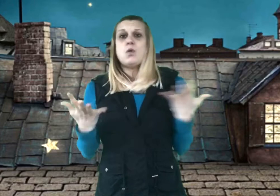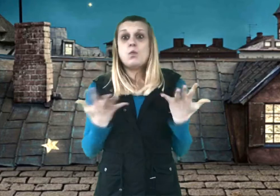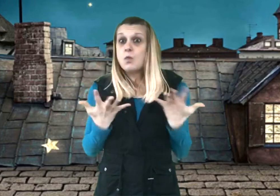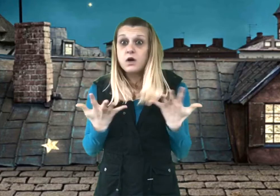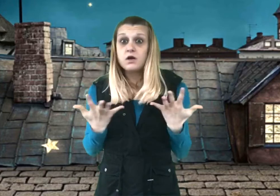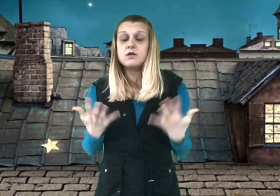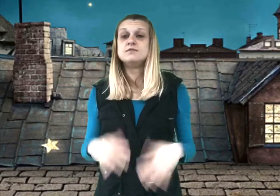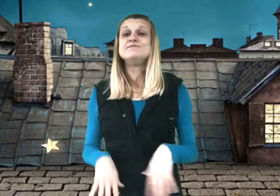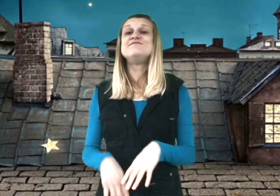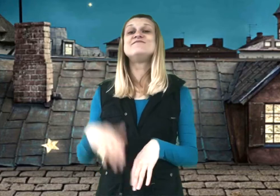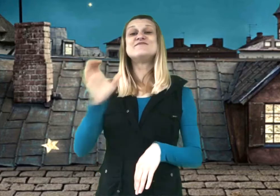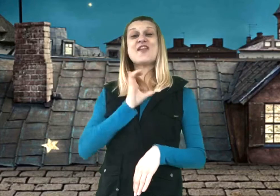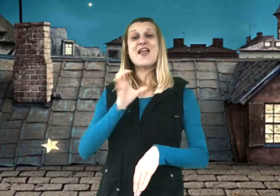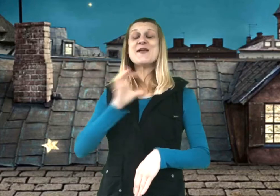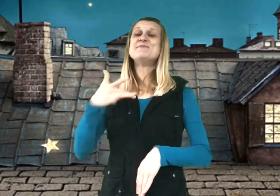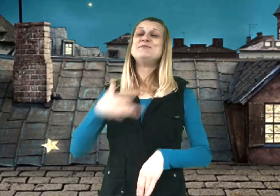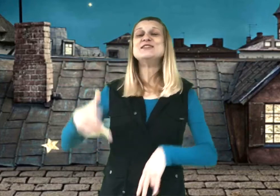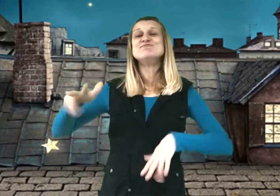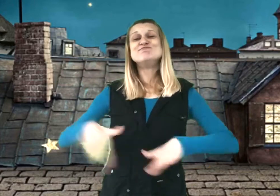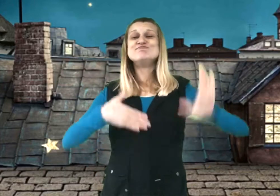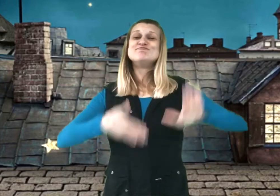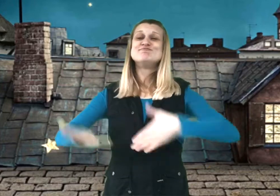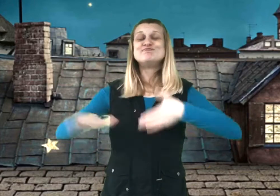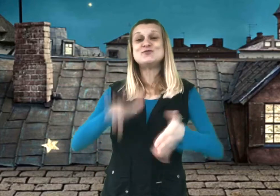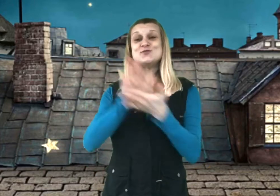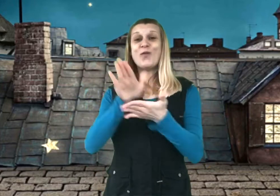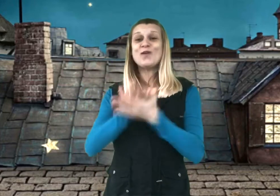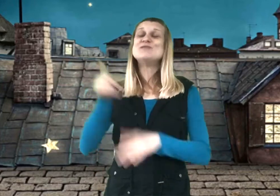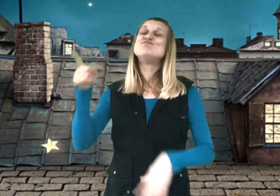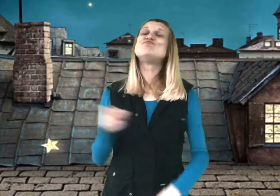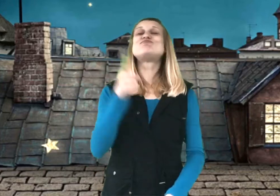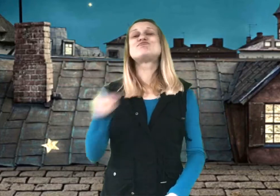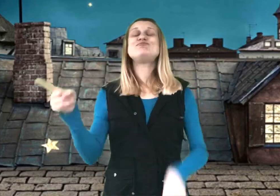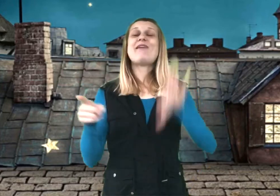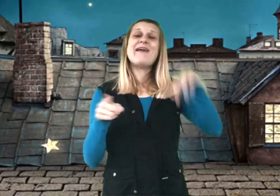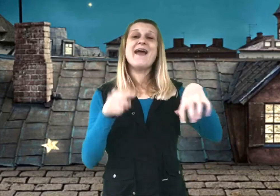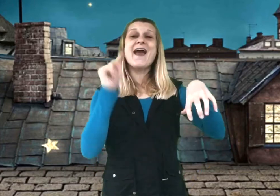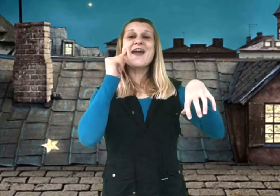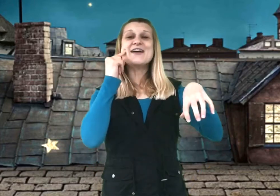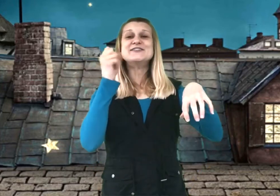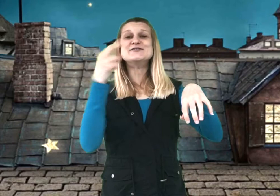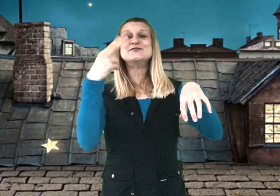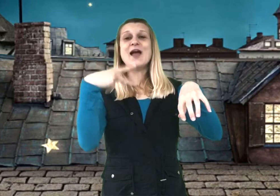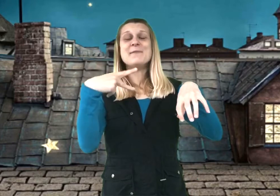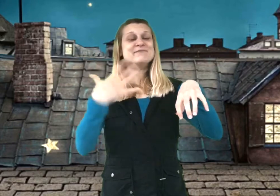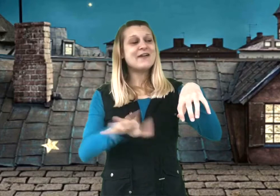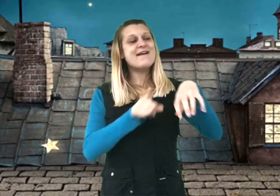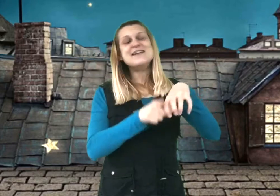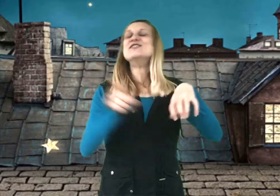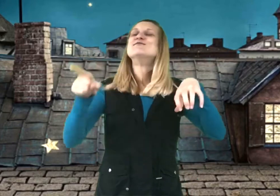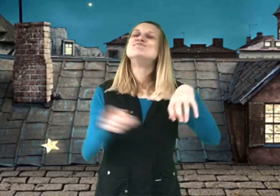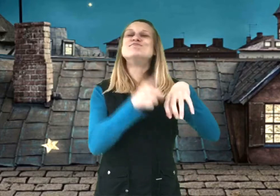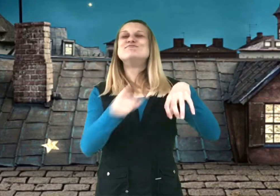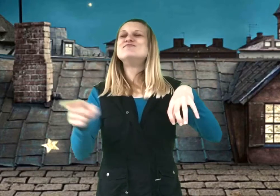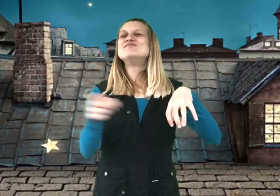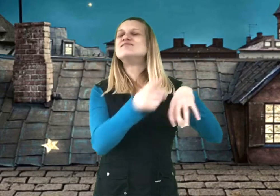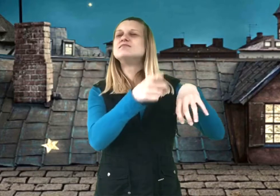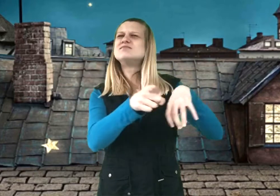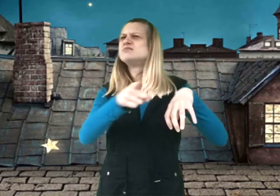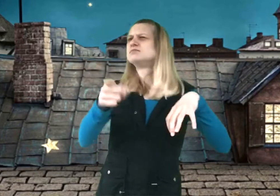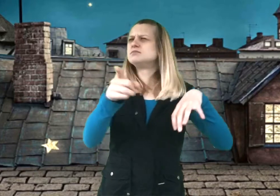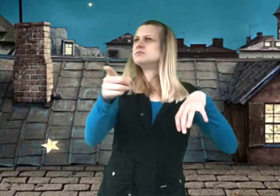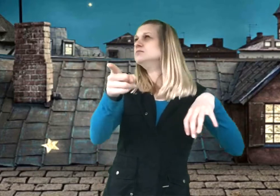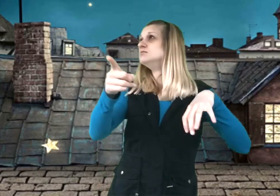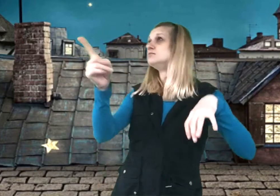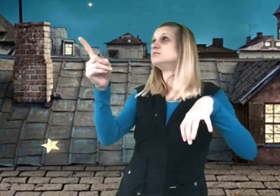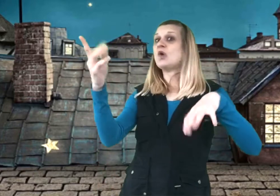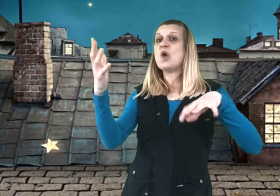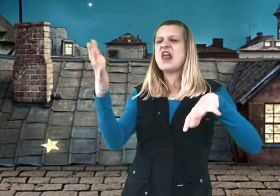On his walk to school, he often would see candy shop, but he would walk and spot...